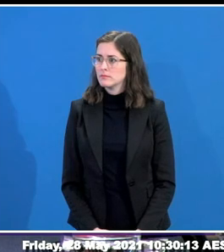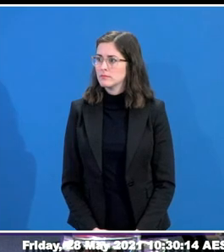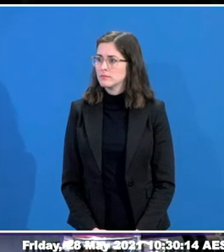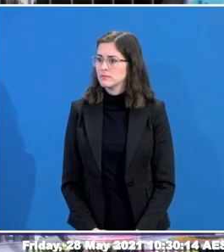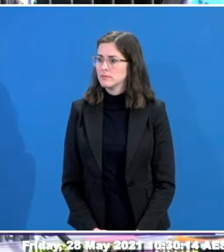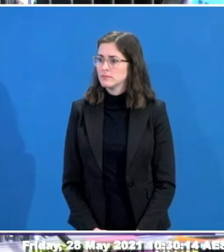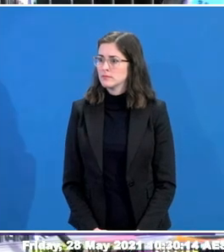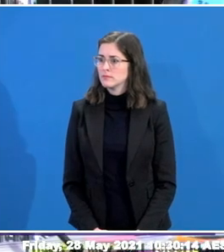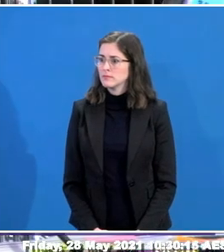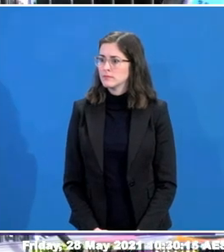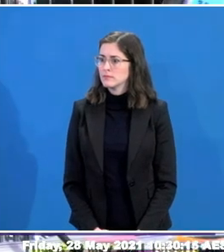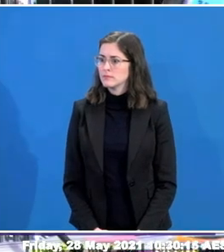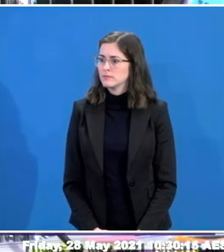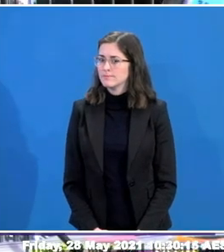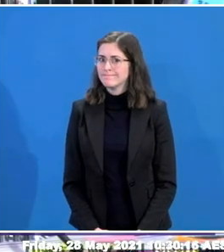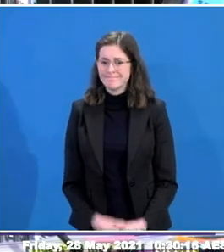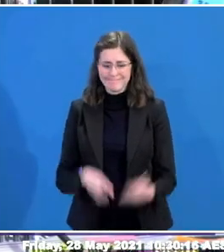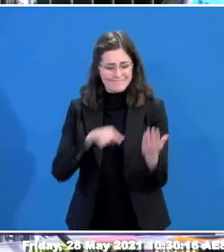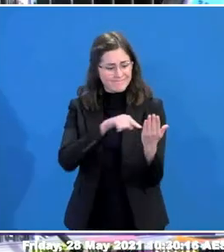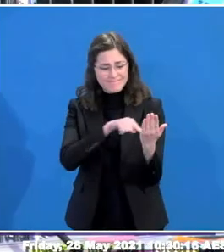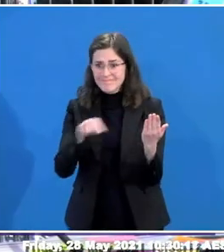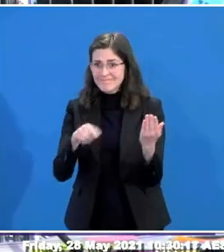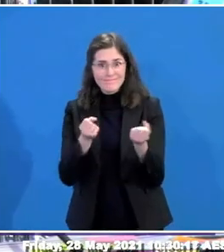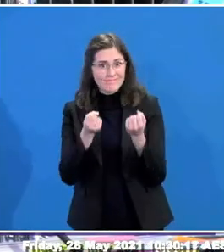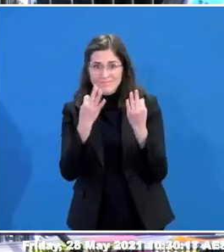And there is no reference to Eliza is there?